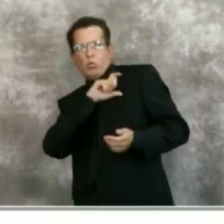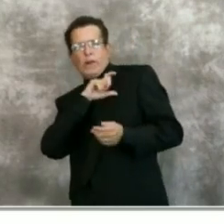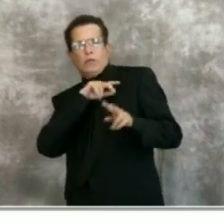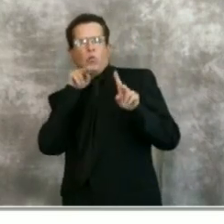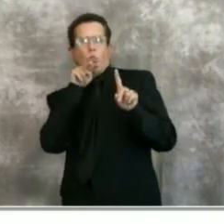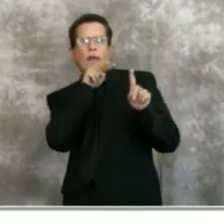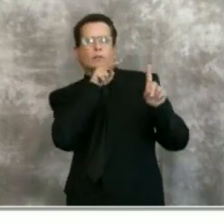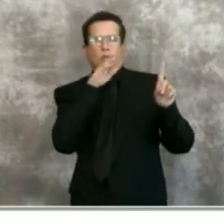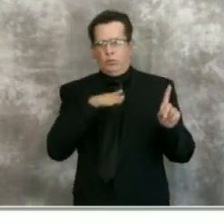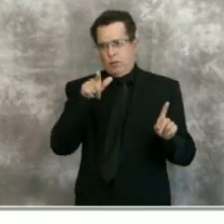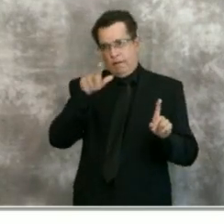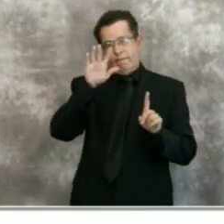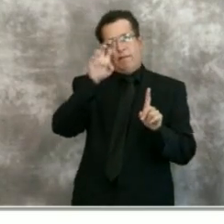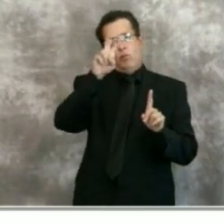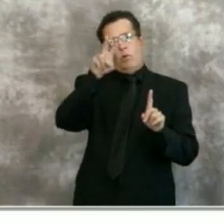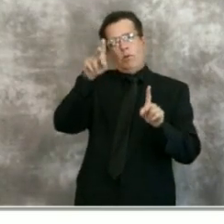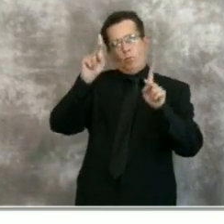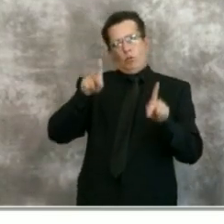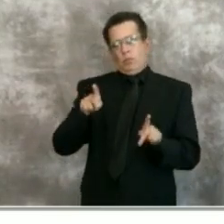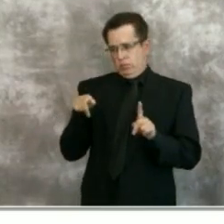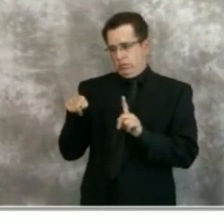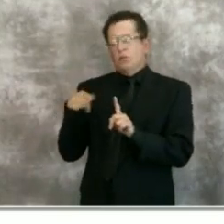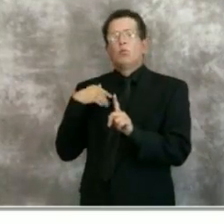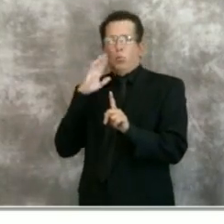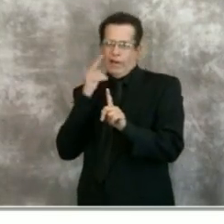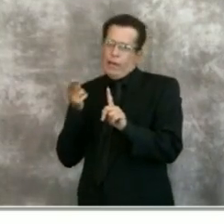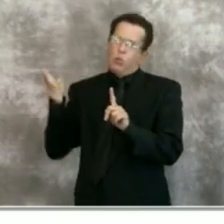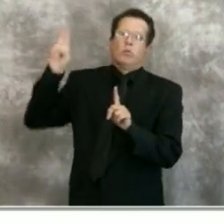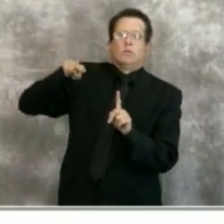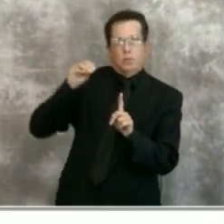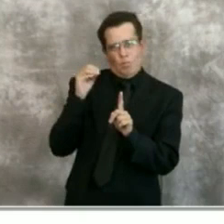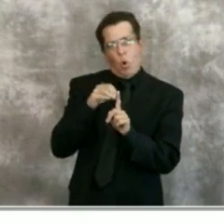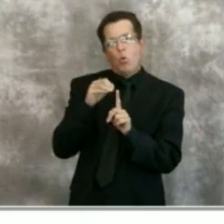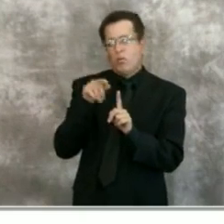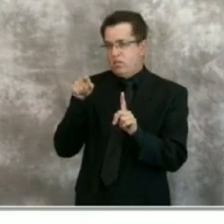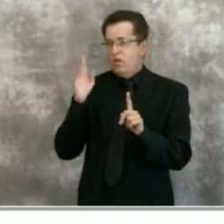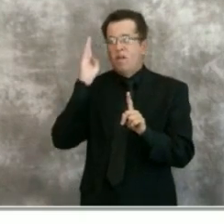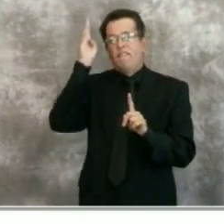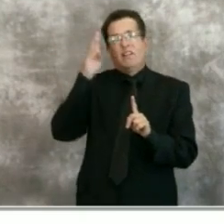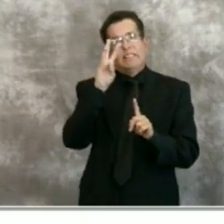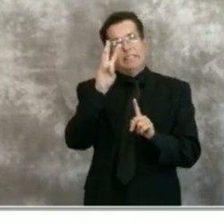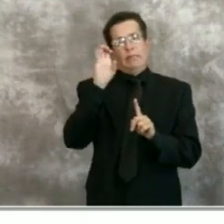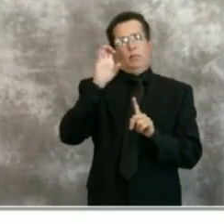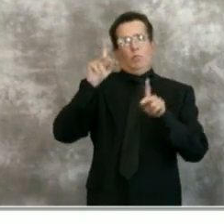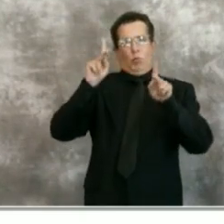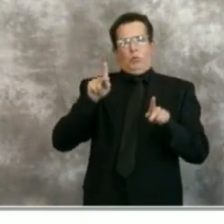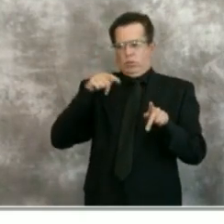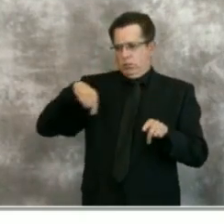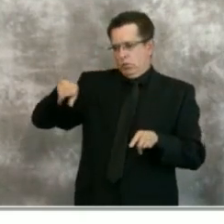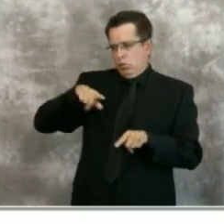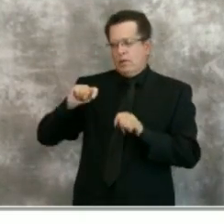URBAN COUNTIES RELATES TO THIS. IN TRACING THIS IS I SPENT A FAIR AMOUNT OF TIME PREVIOUSLY TALKING ABOUT THIS 522. WE EXPECT THAT NUMBER TO